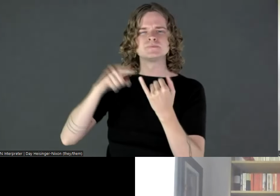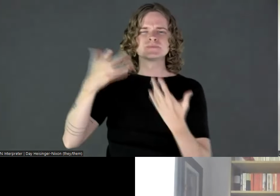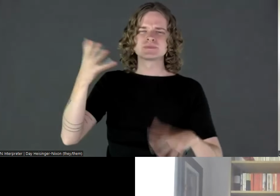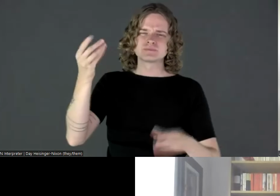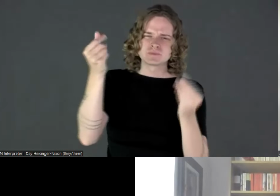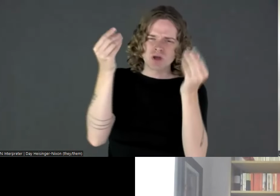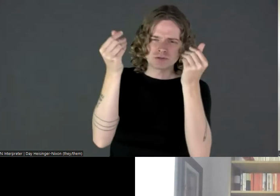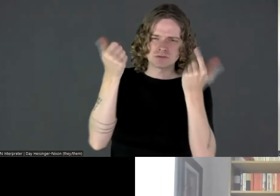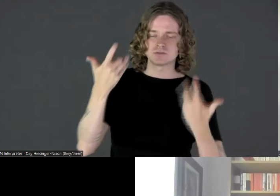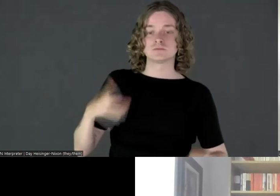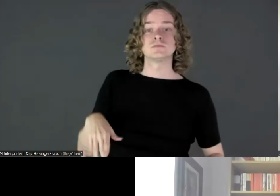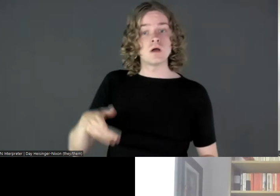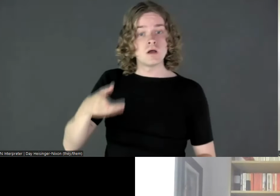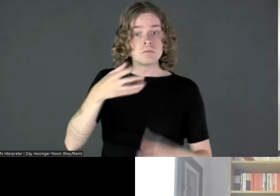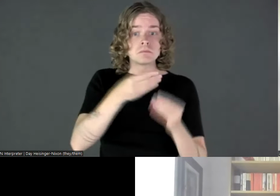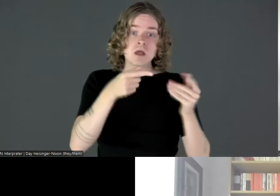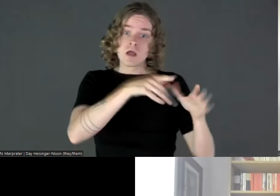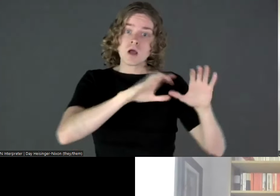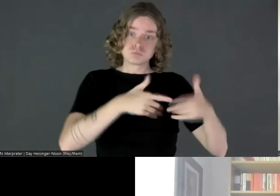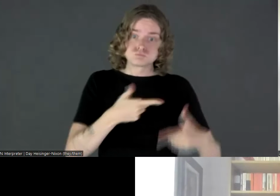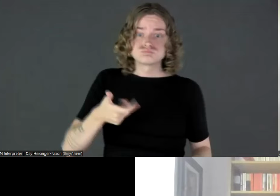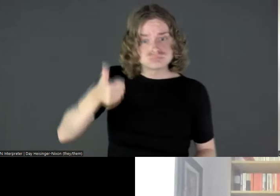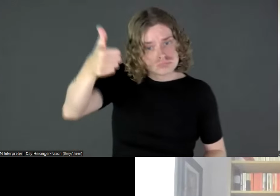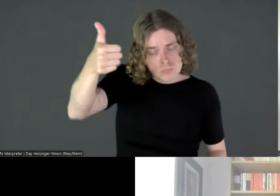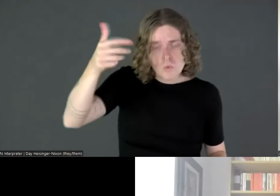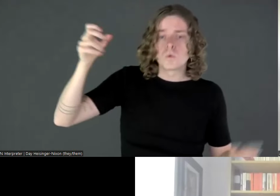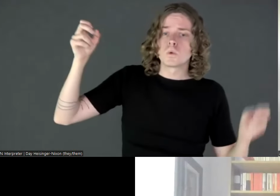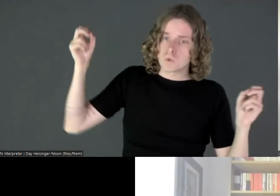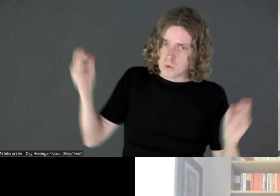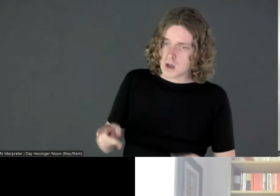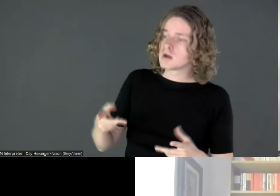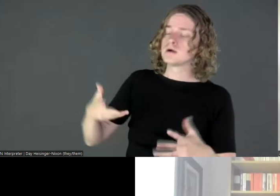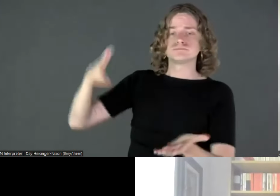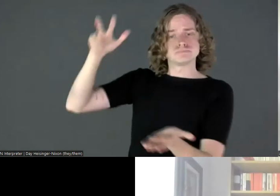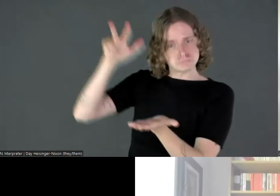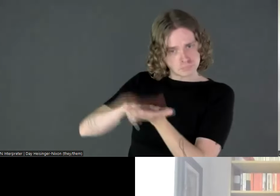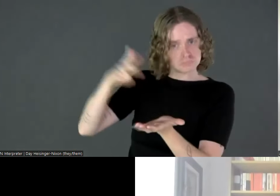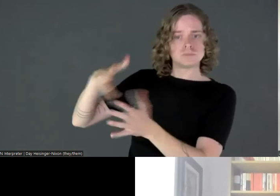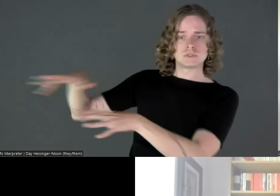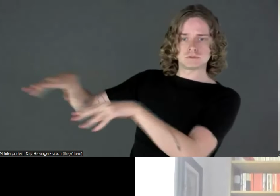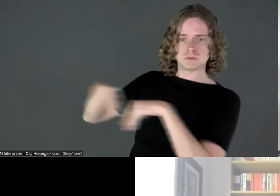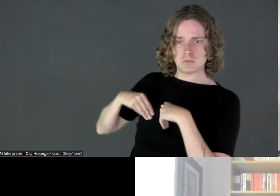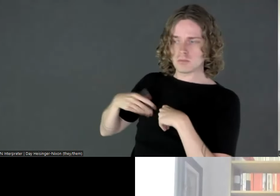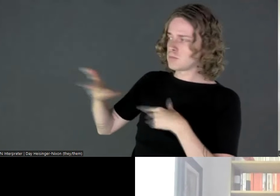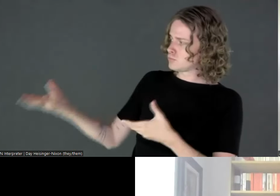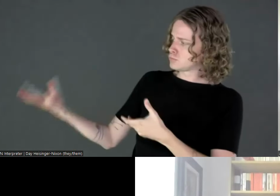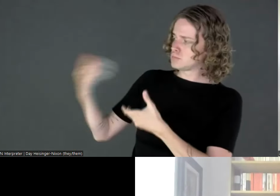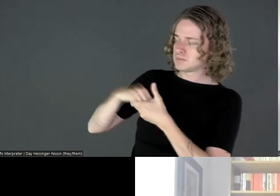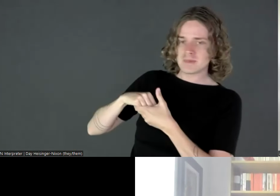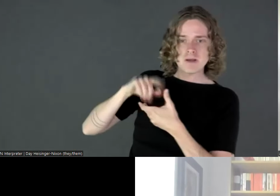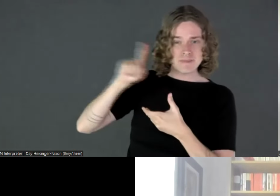we can be more disability inclusive, but it costs money. This money we don't have it. So where we